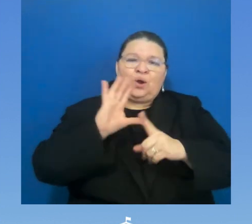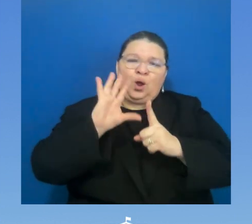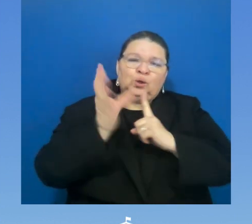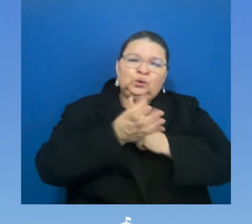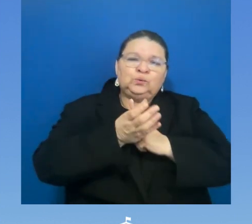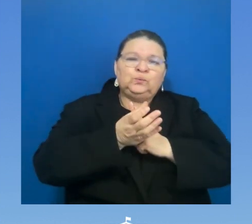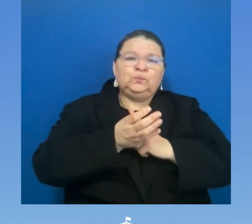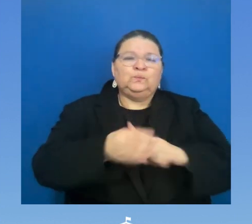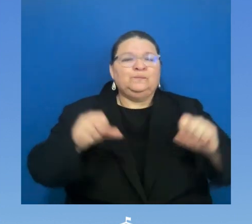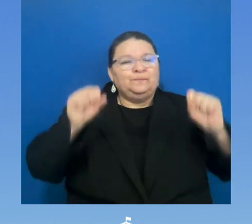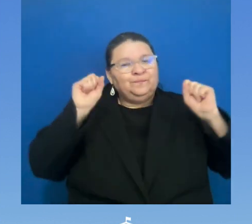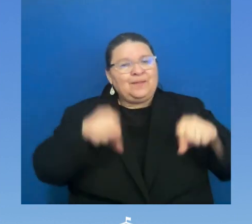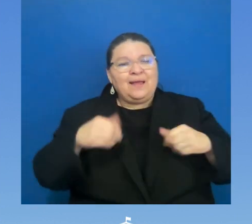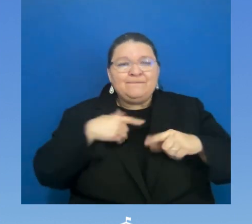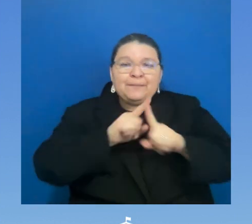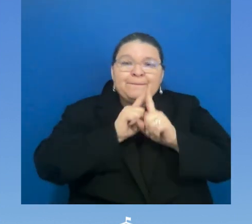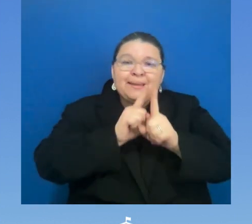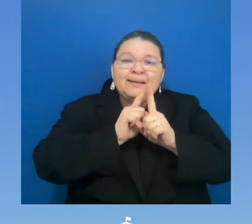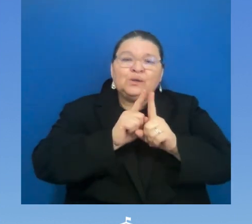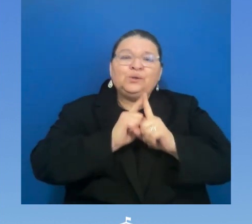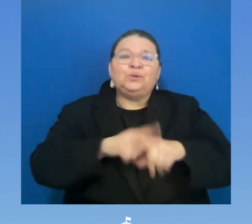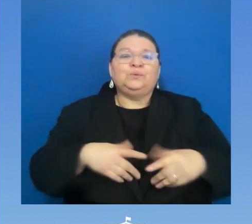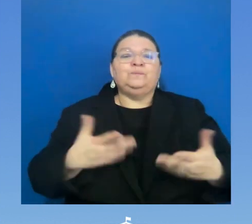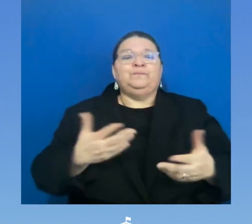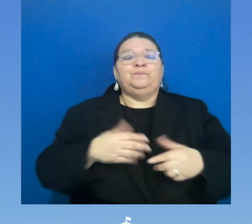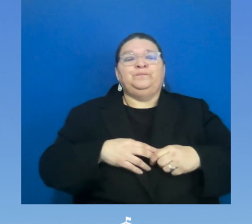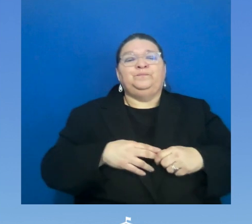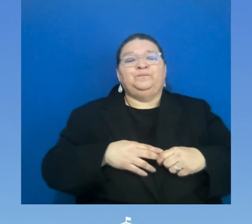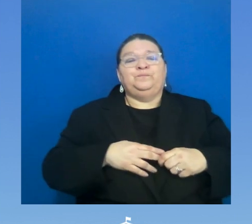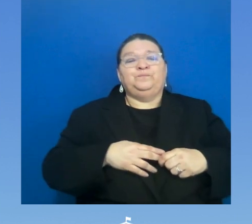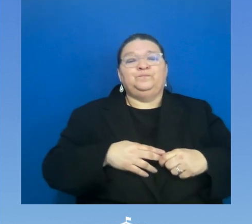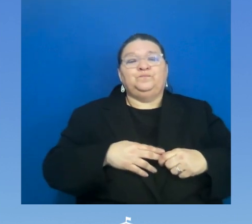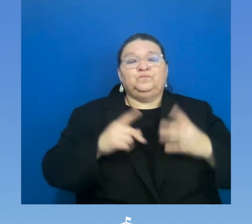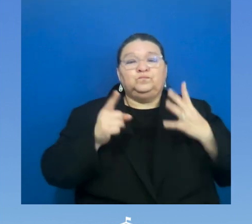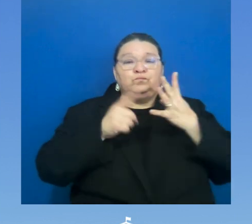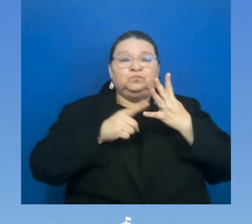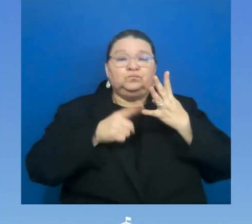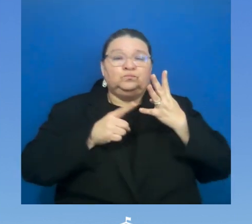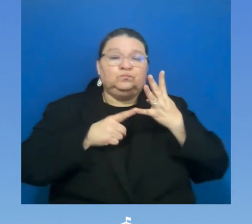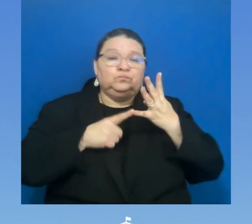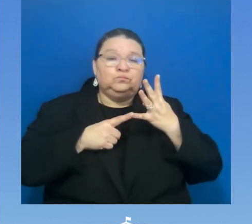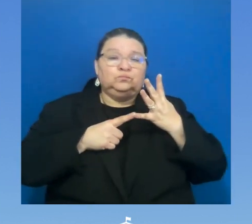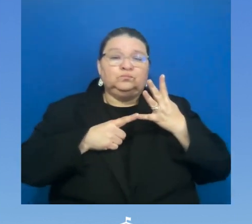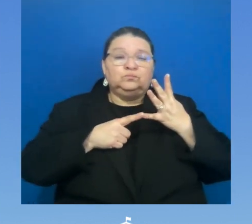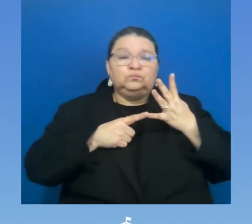And then fourth, you know, I think continuing to ensure that you're driving a culture of performance